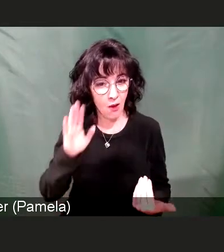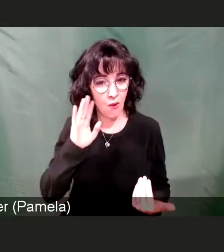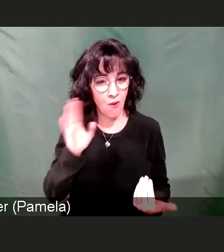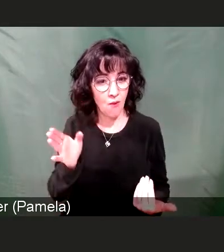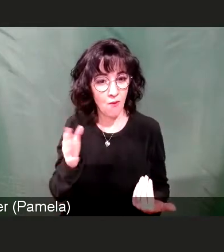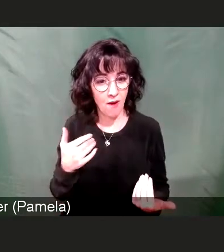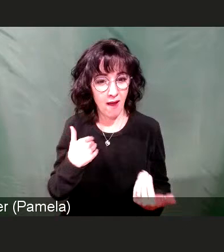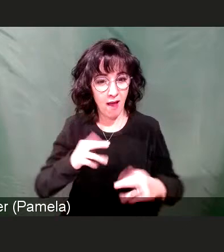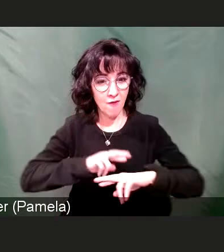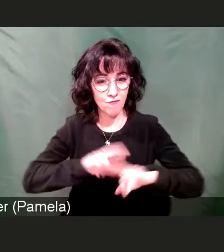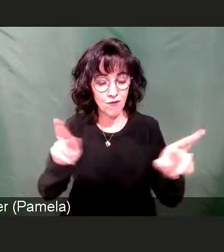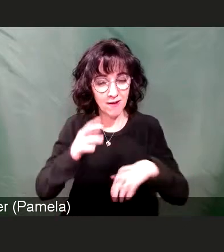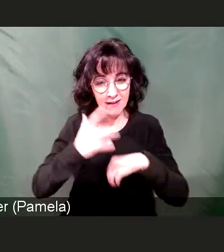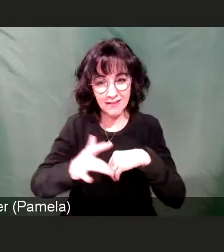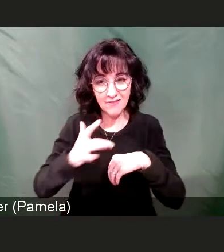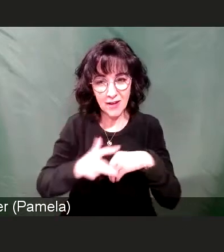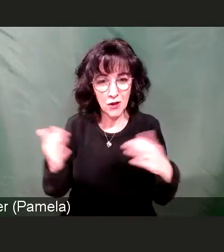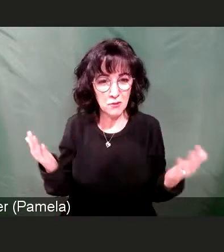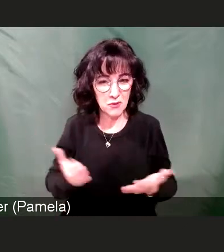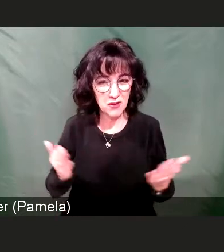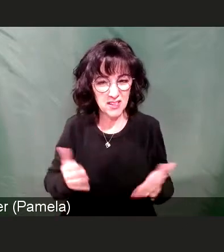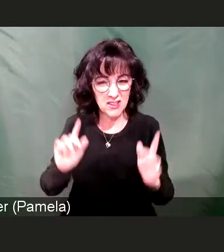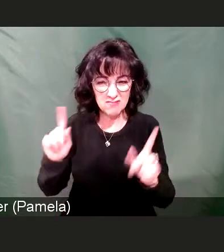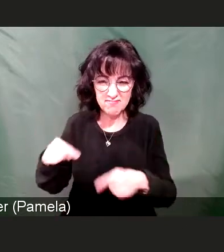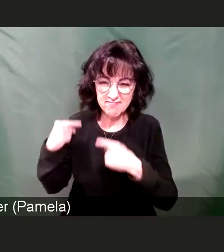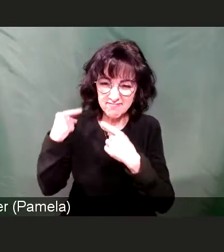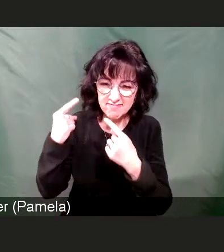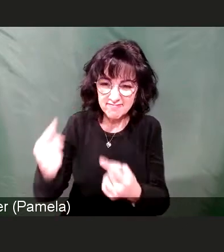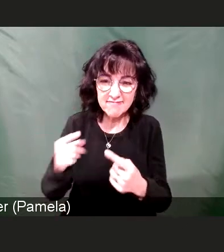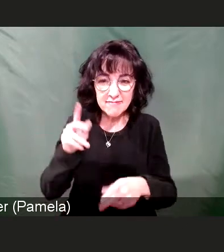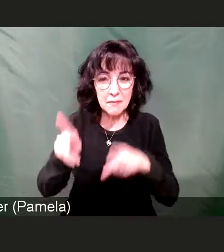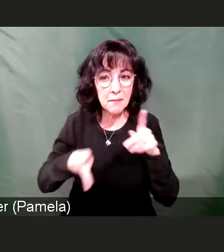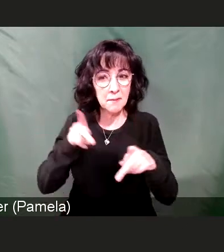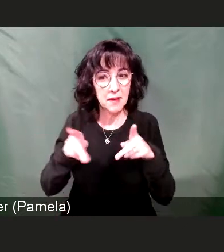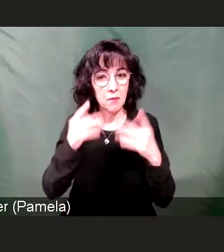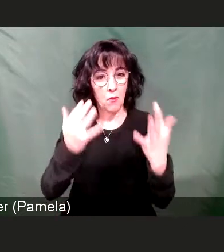and I'm extremely excited to be a part of that and I know that you're extremely excited